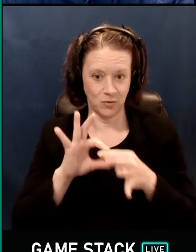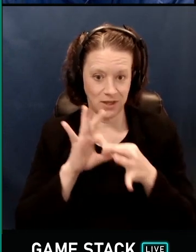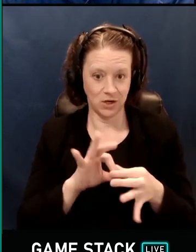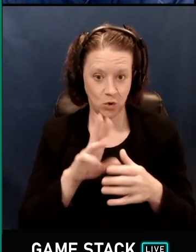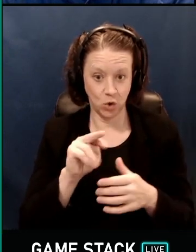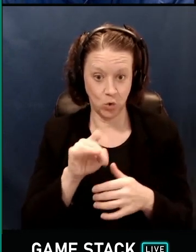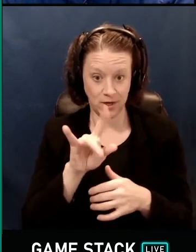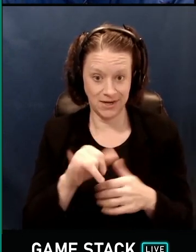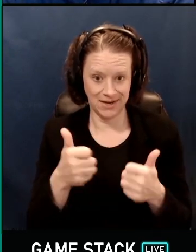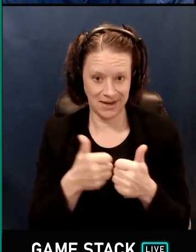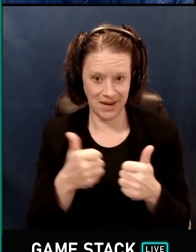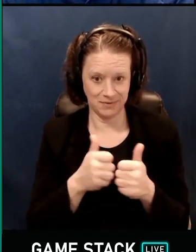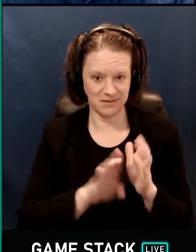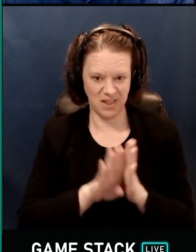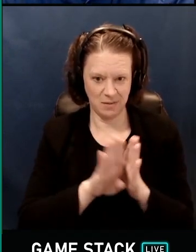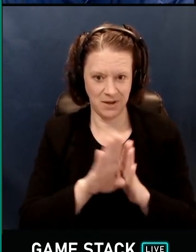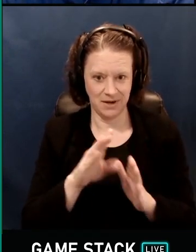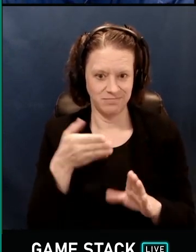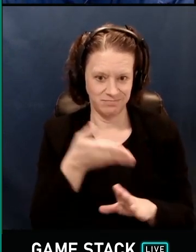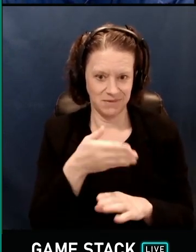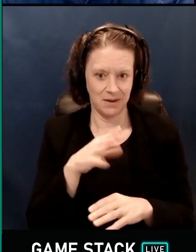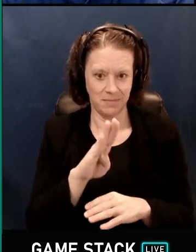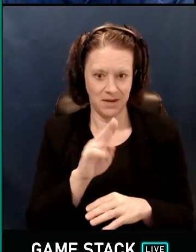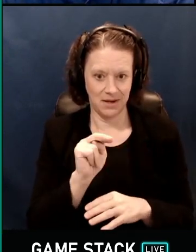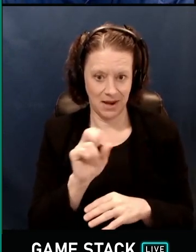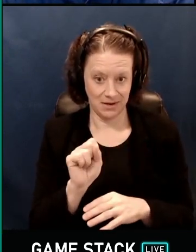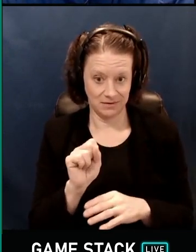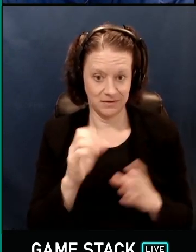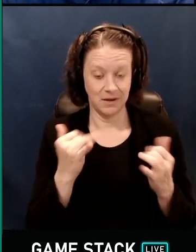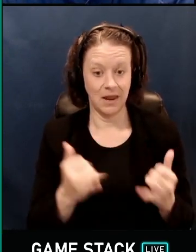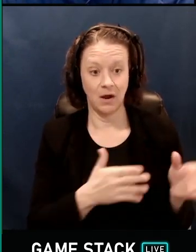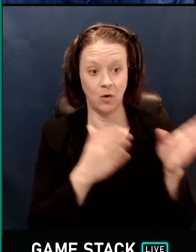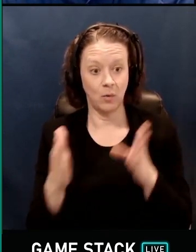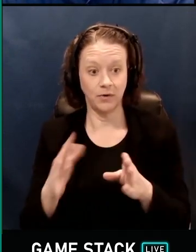I will talk about Unity development server in the next section.